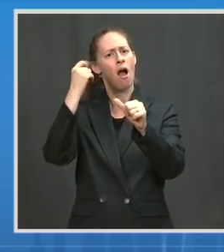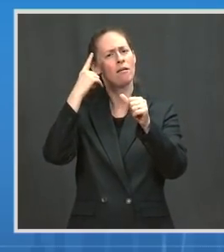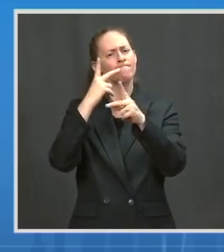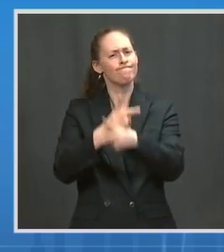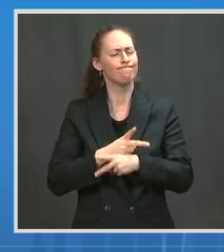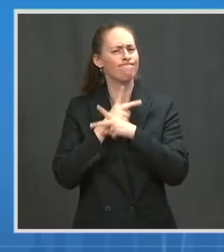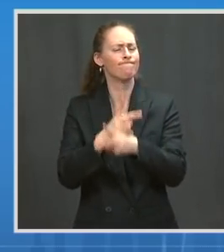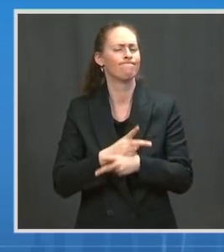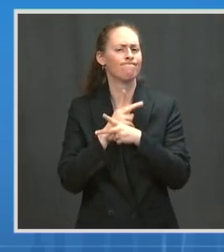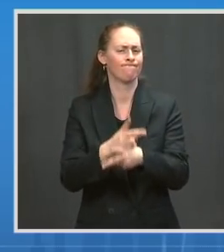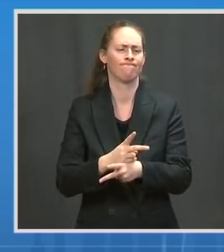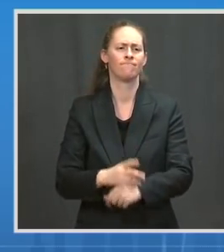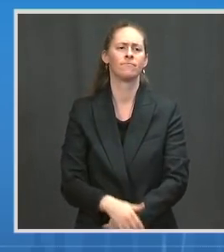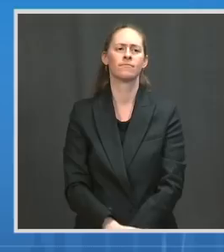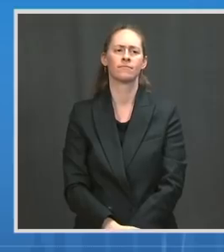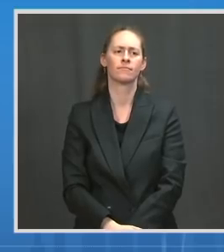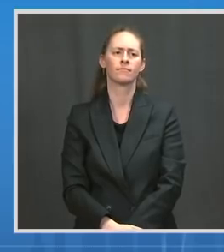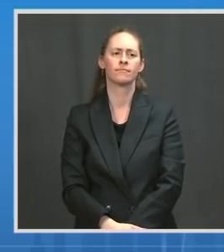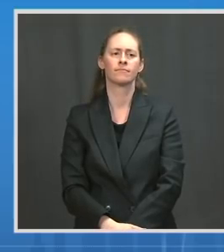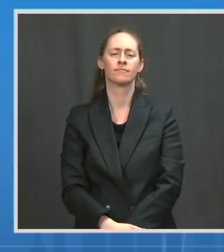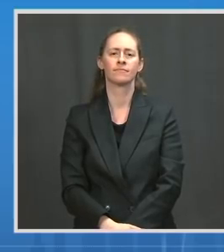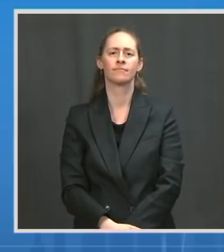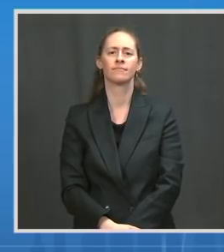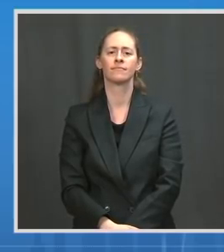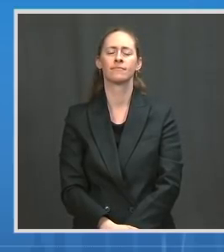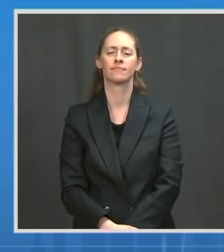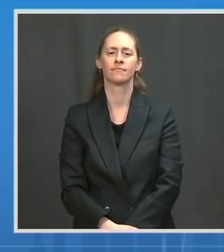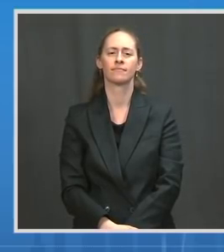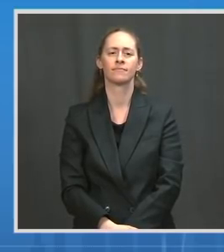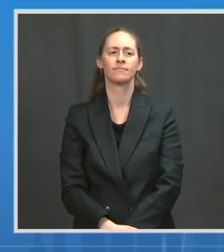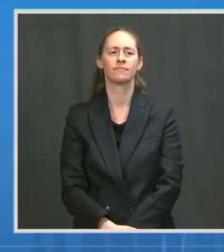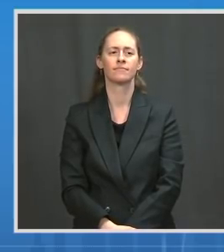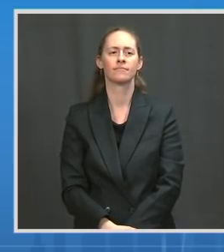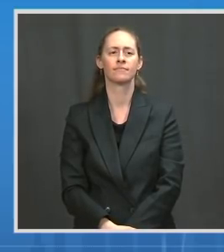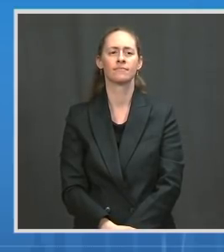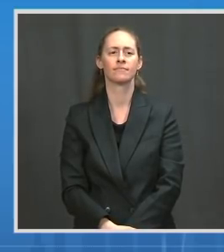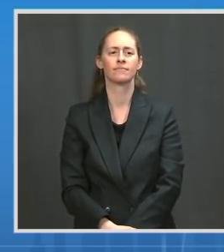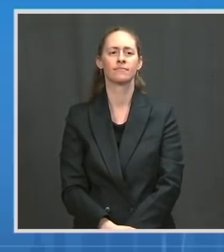Mr. Slavitt: Next question. Moderator: Last question. Let's go to Zeke Miller at the AP.